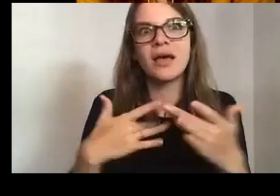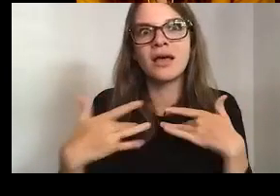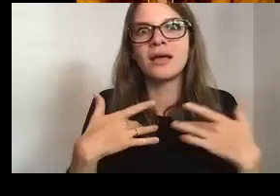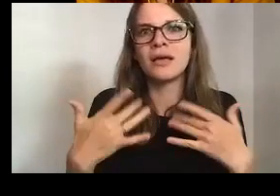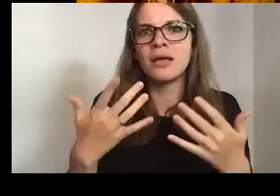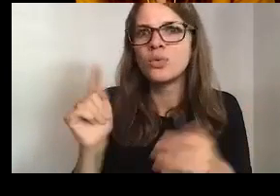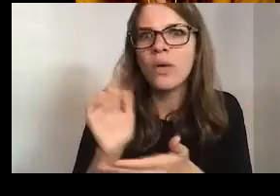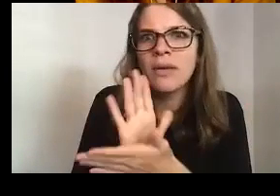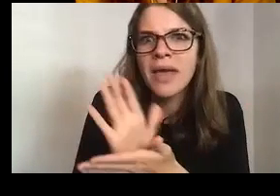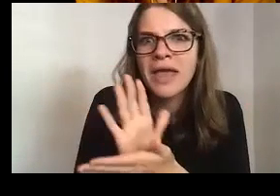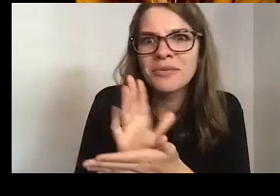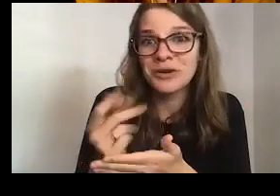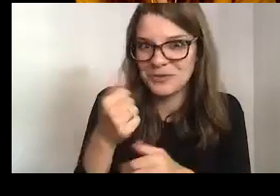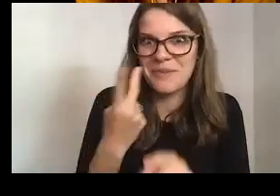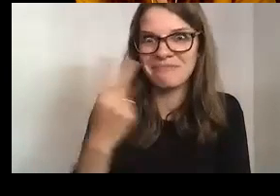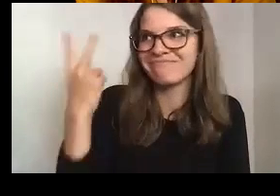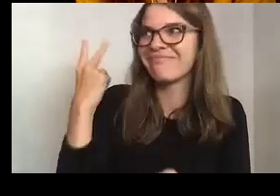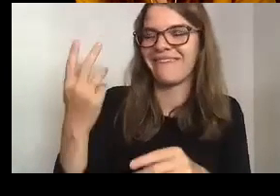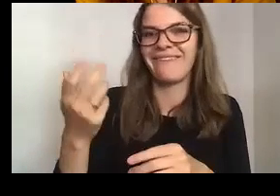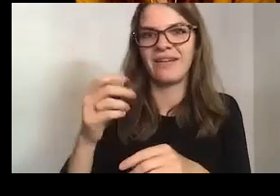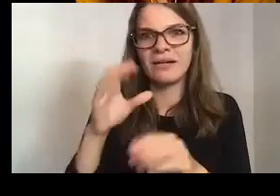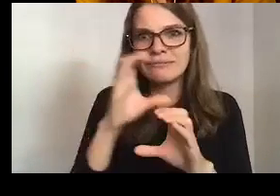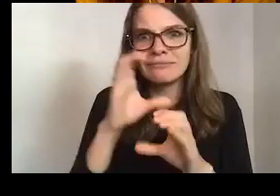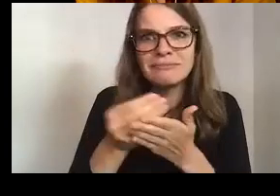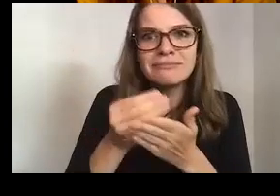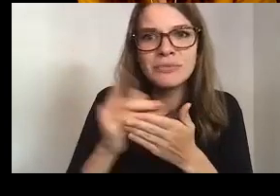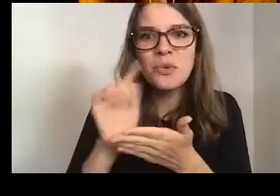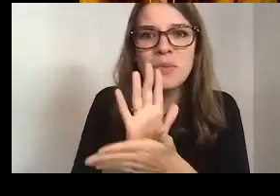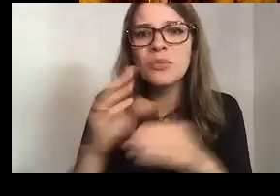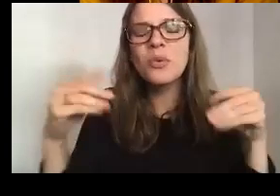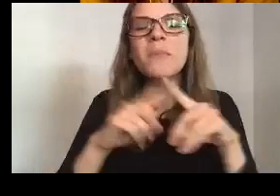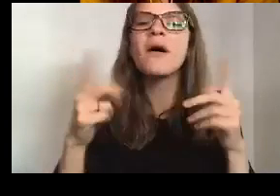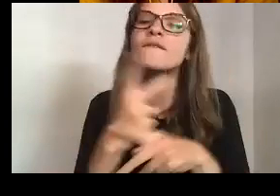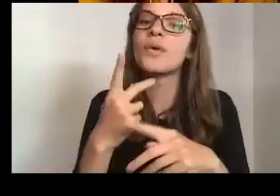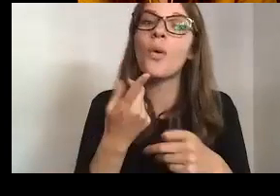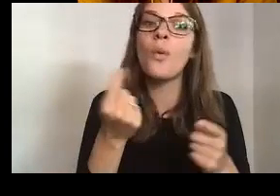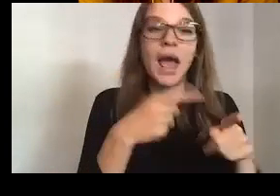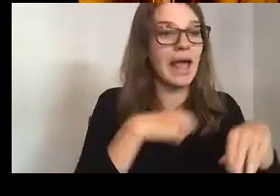the store but I think about thinking about what you can control and what you cannot control